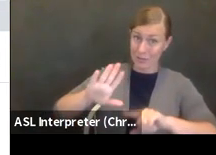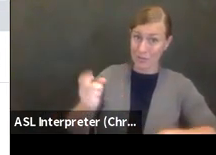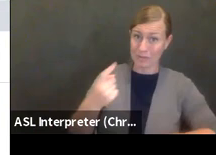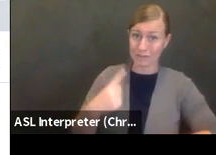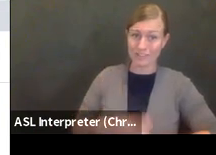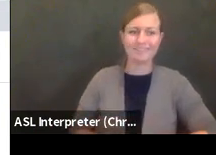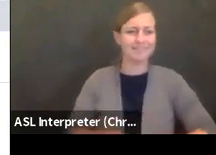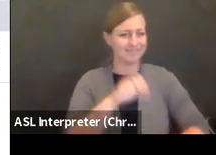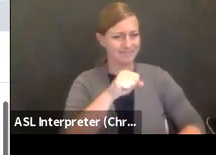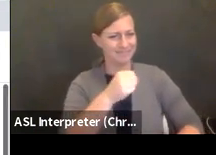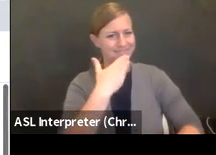ESD 113 - Andrew Hickman: Yes, I believe that's what they were asking